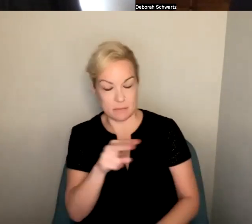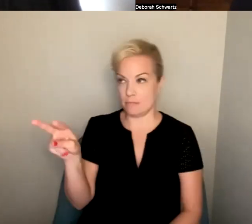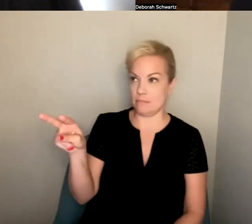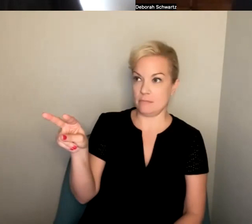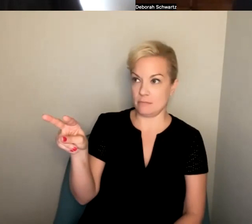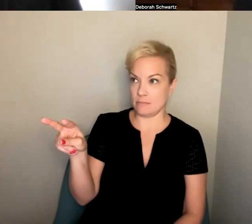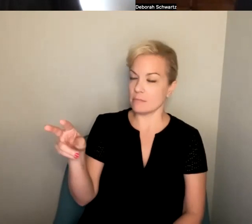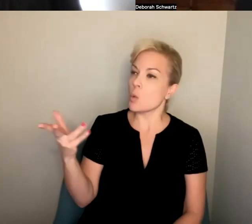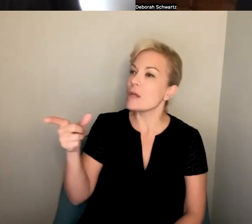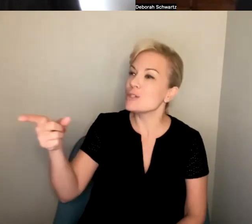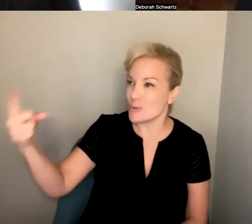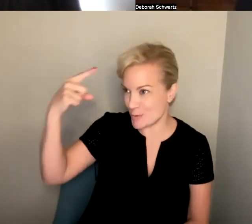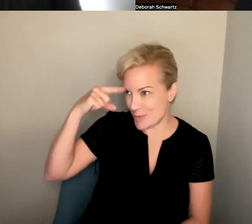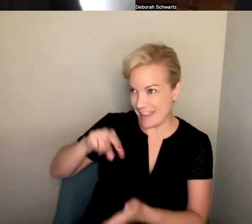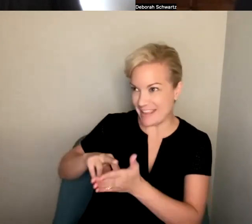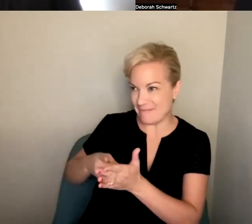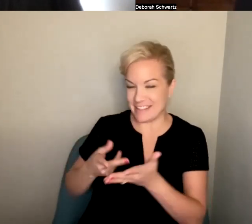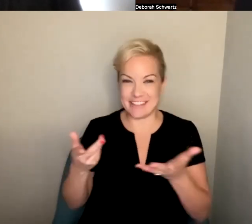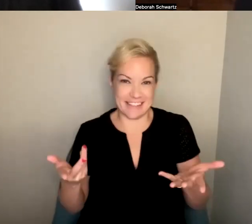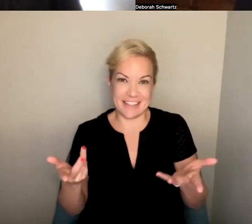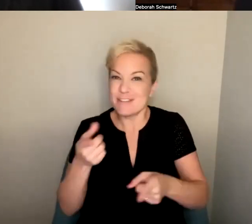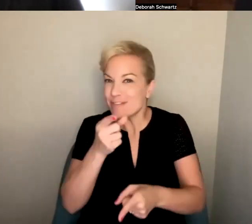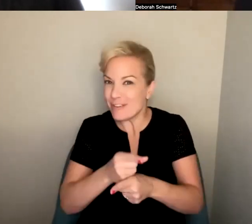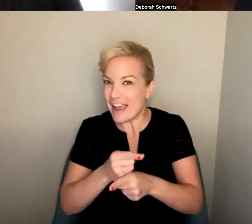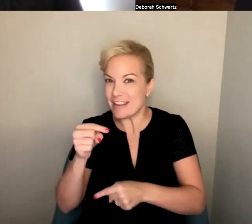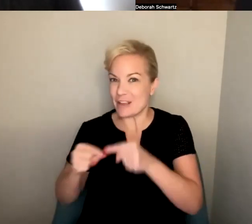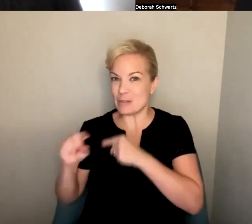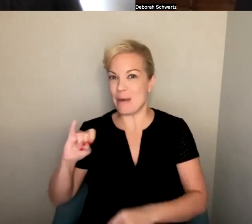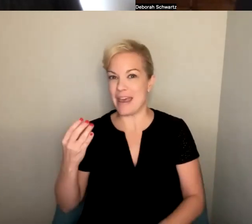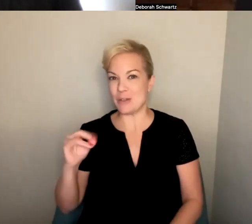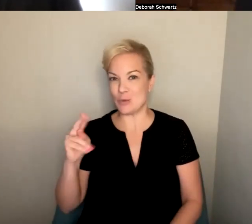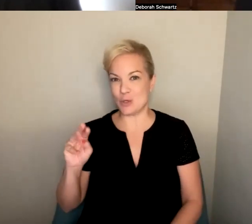what do you think it means" which harkens what, to what John Mohawk says as an introduction is that,